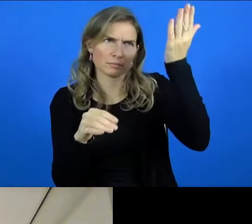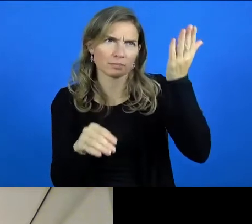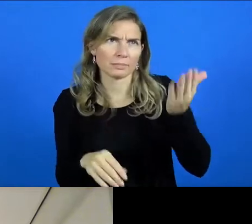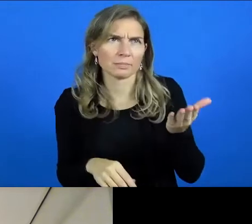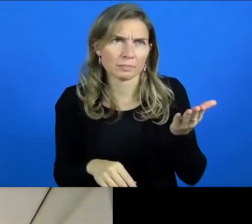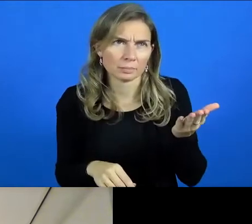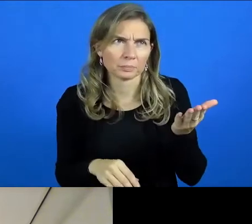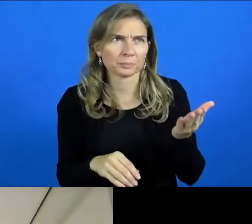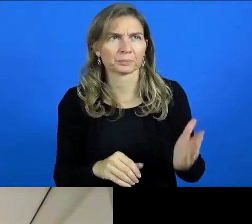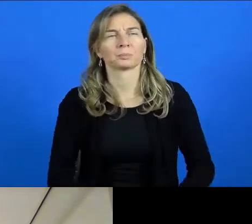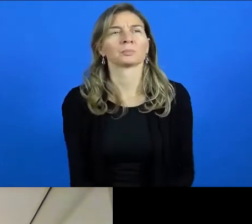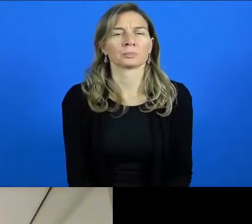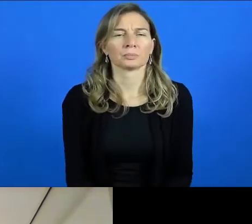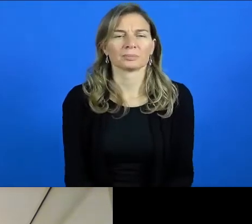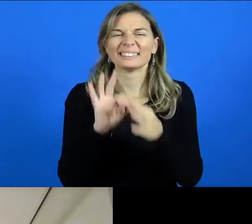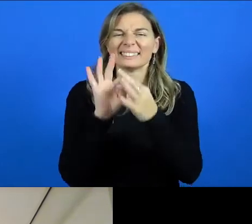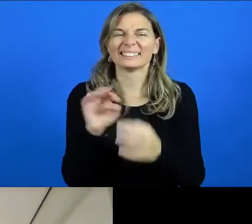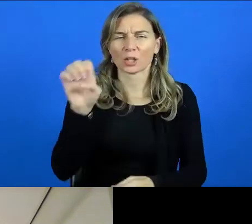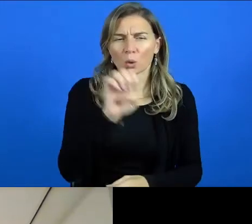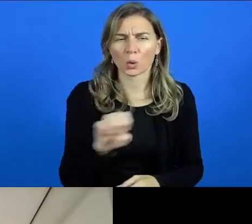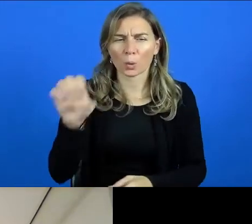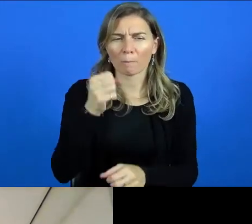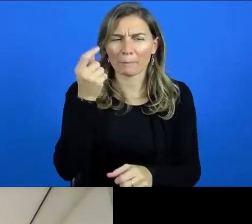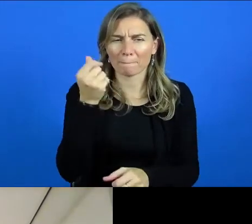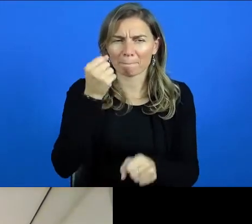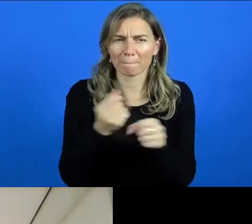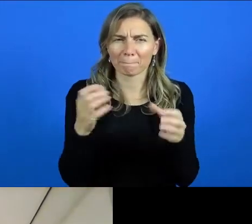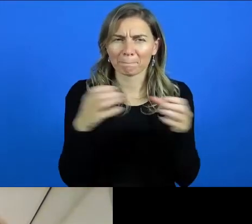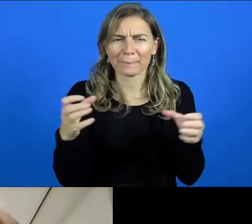I'll try to finish in three minutes. May I see the next slide Marine?